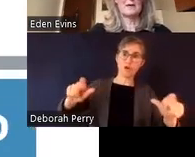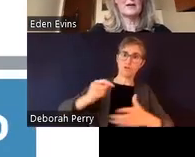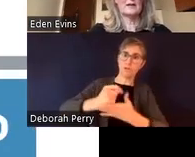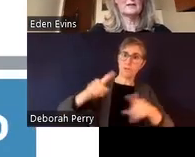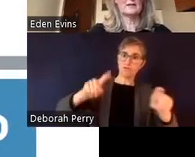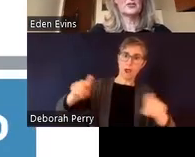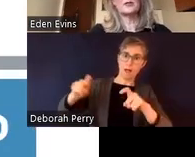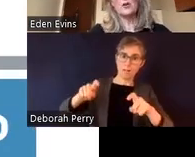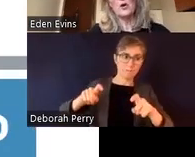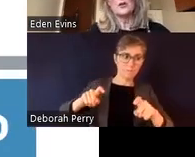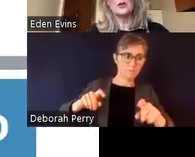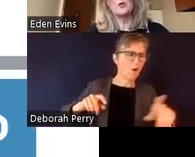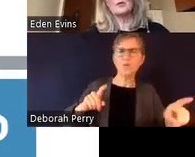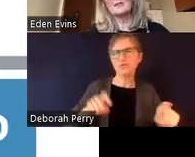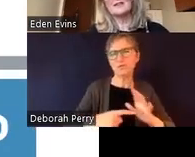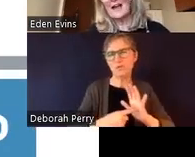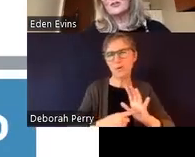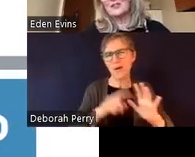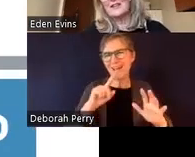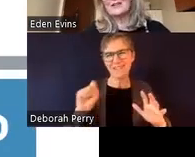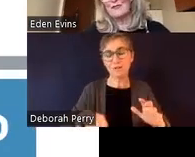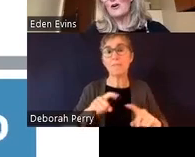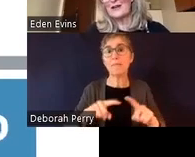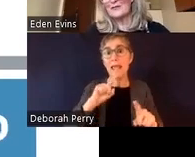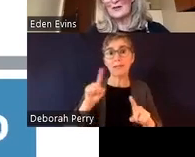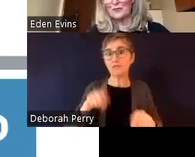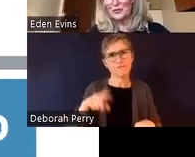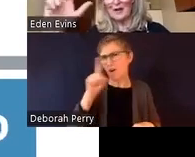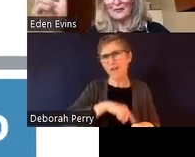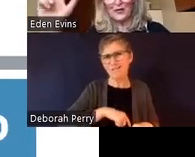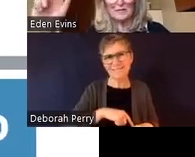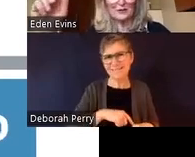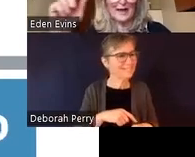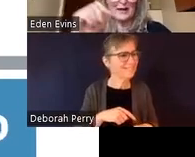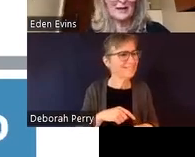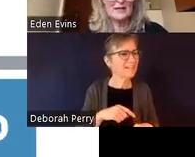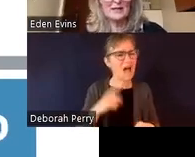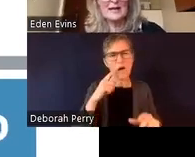about that. So the answer to that is false. I thought that would be a little animation.